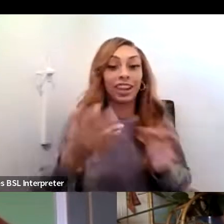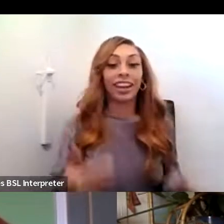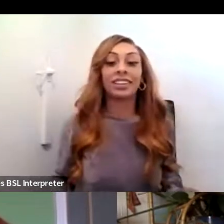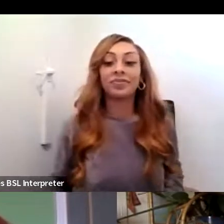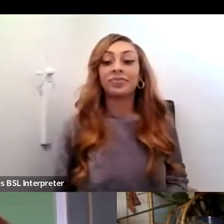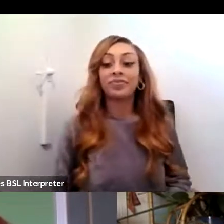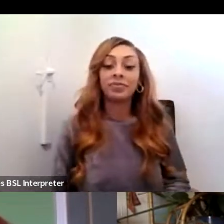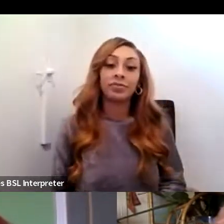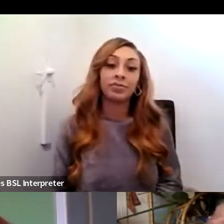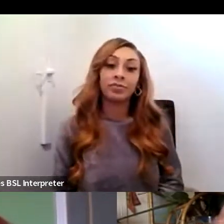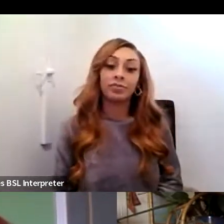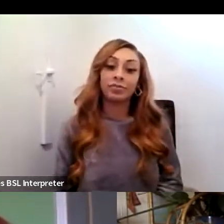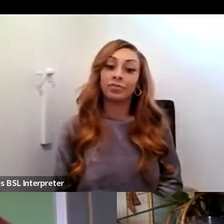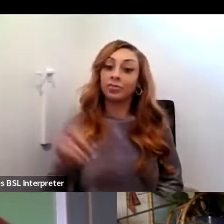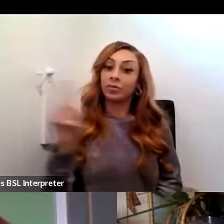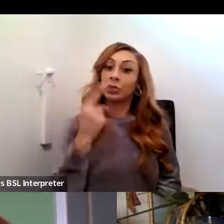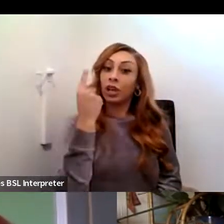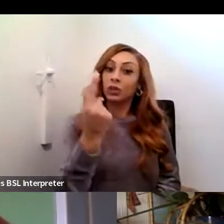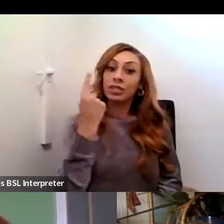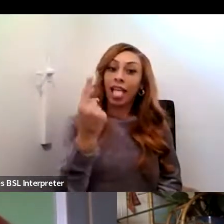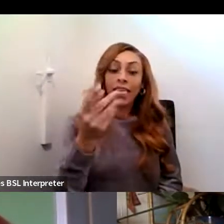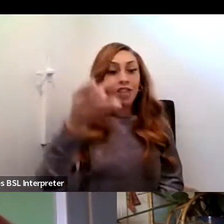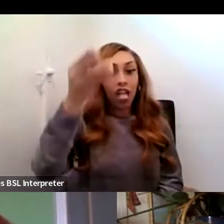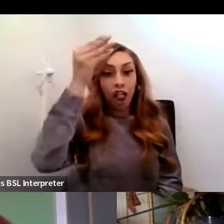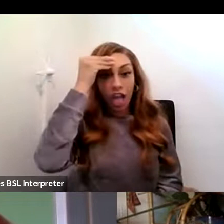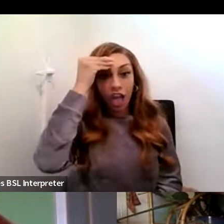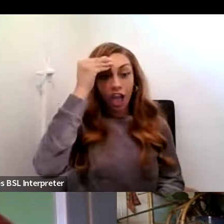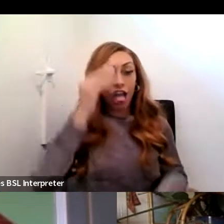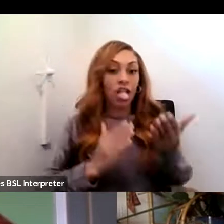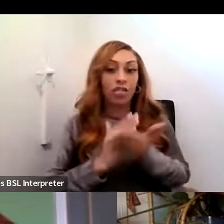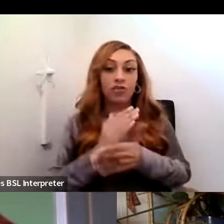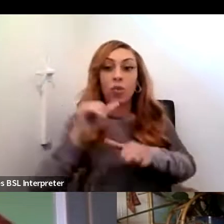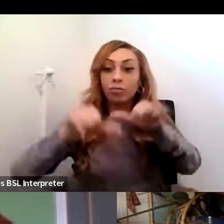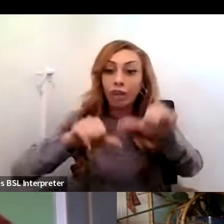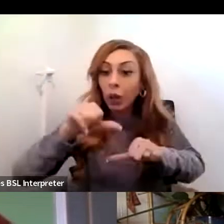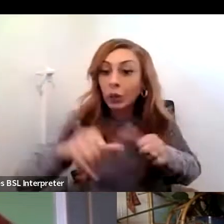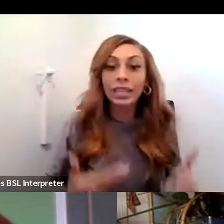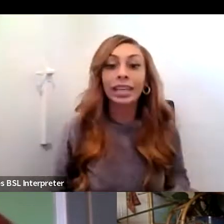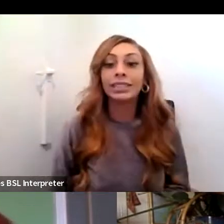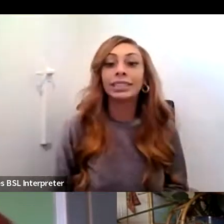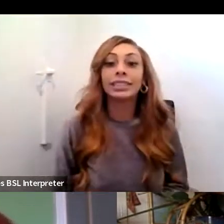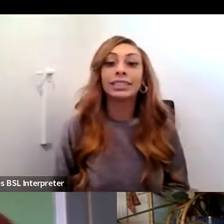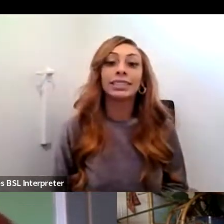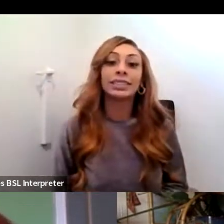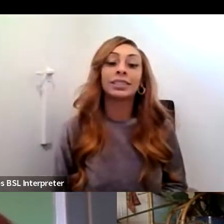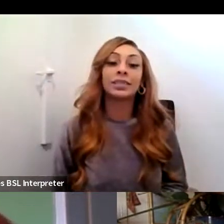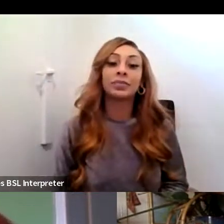what did you yourselves learn from the process? And I suppose, connected to that, how it pushed you creatively.